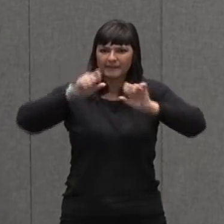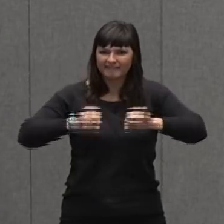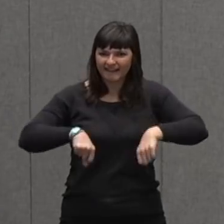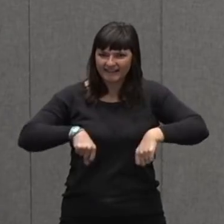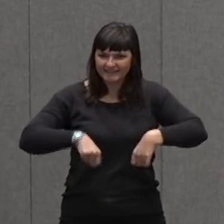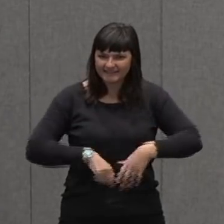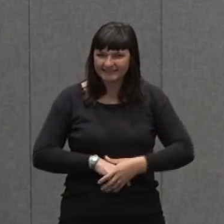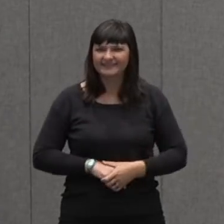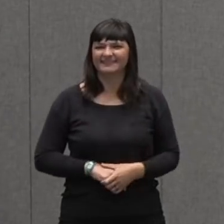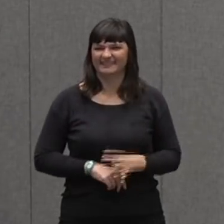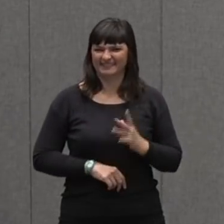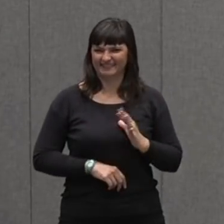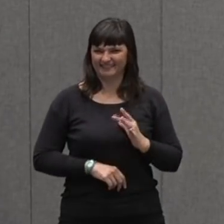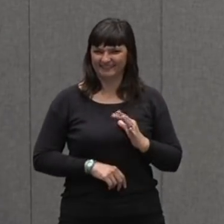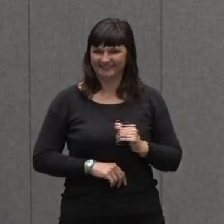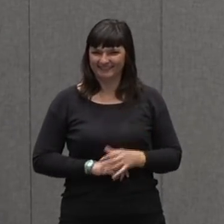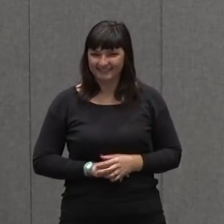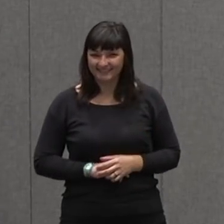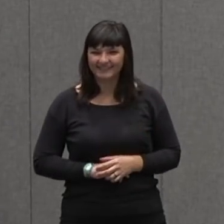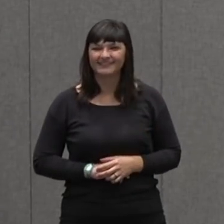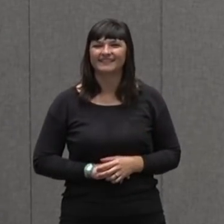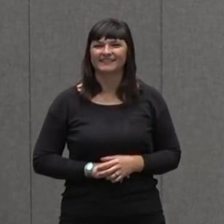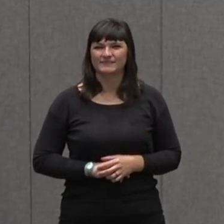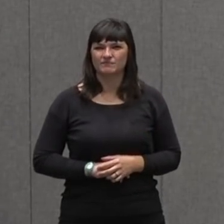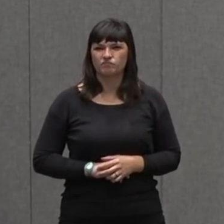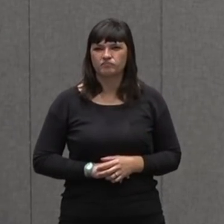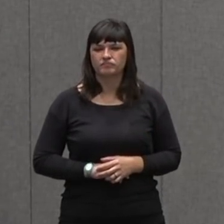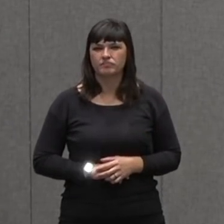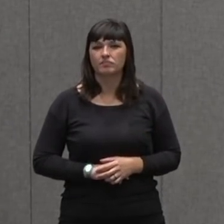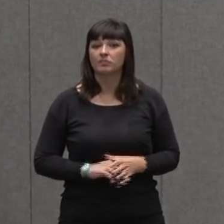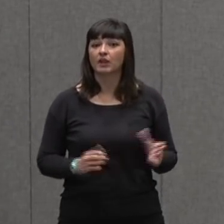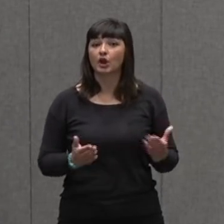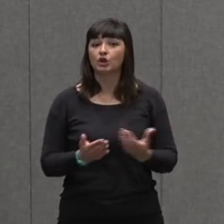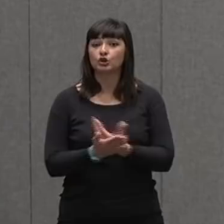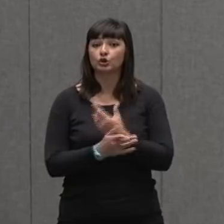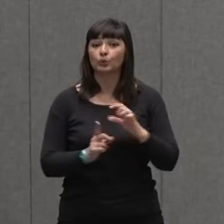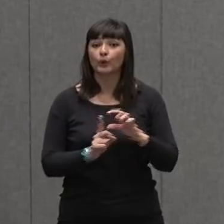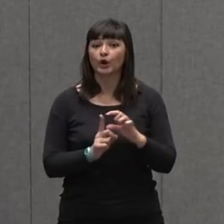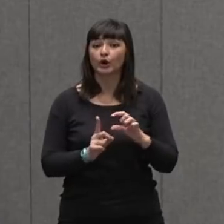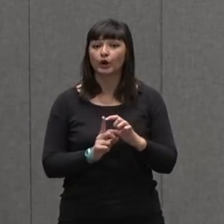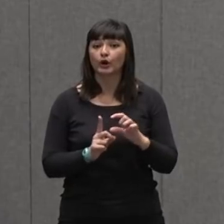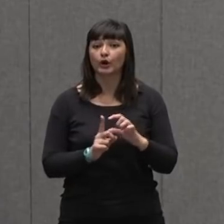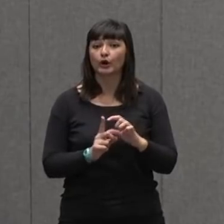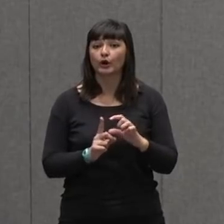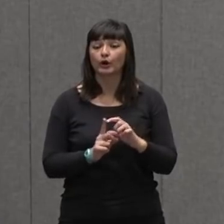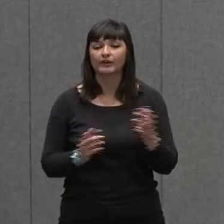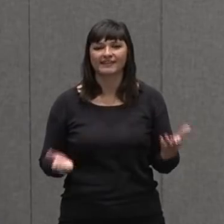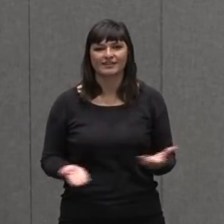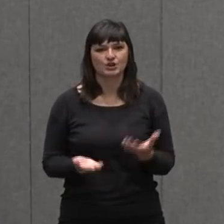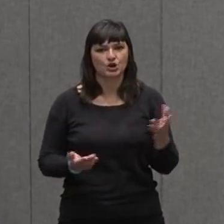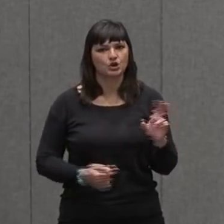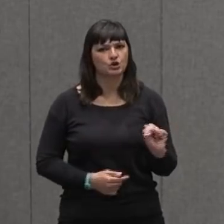Okay, so our new word is a word that you've probably heard here in New Mexico. It's pretty specific to our environment.